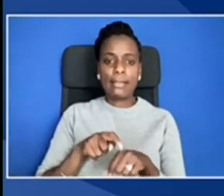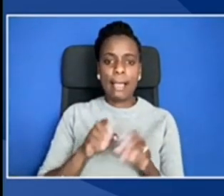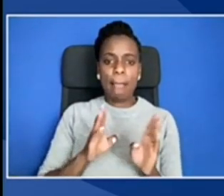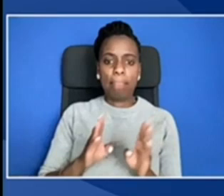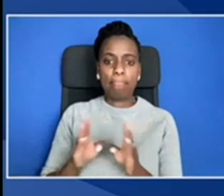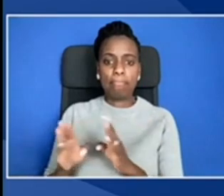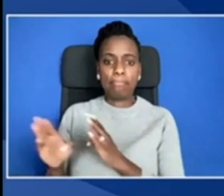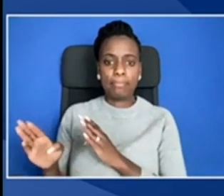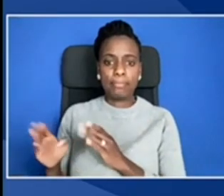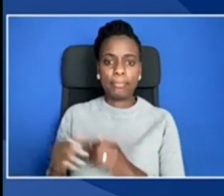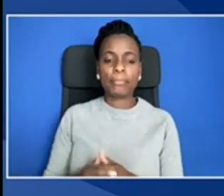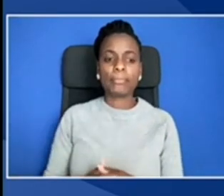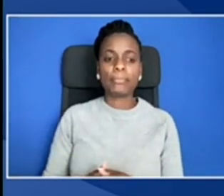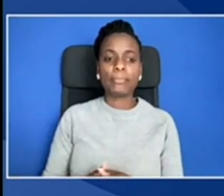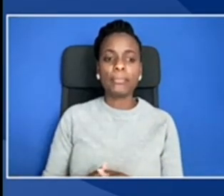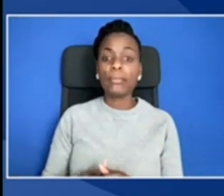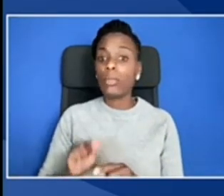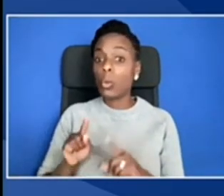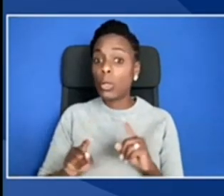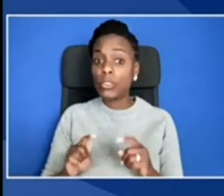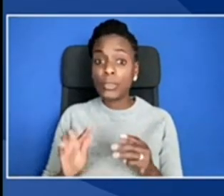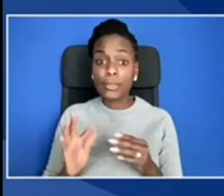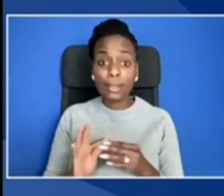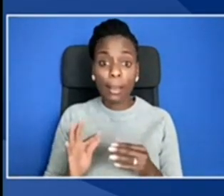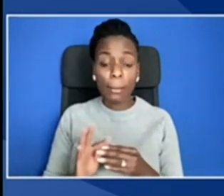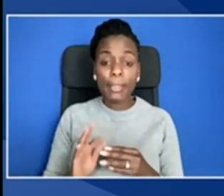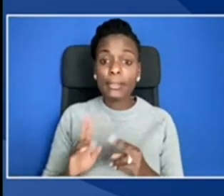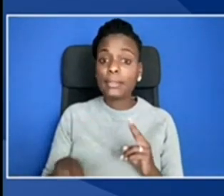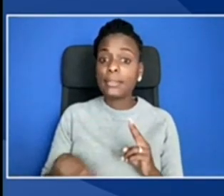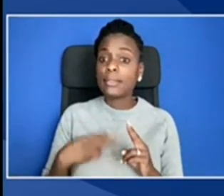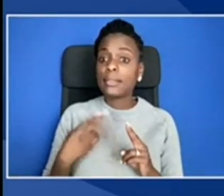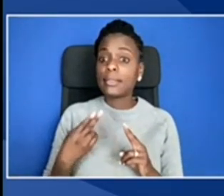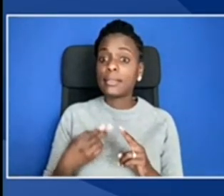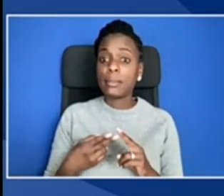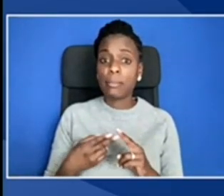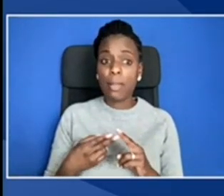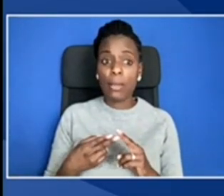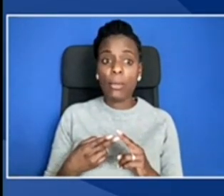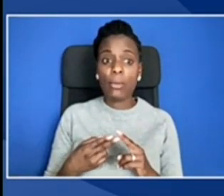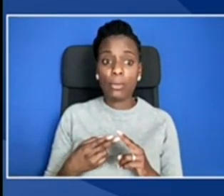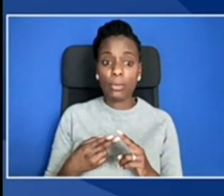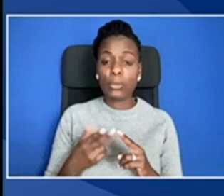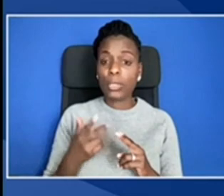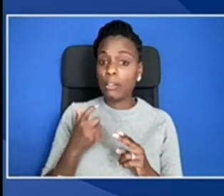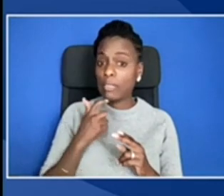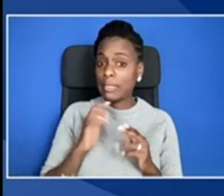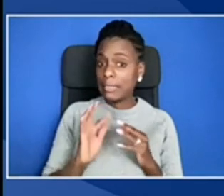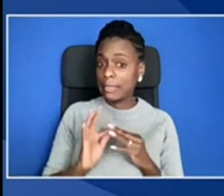Questions, comments about the- what I just asked? Kara, please.